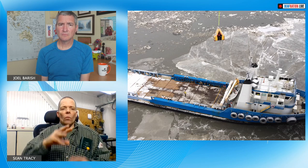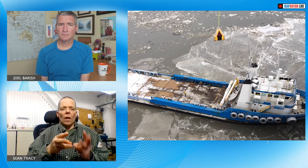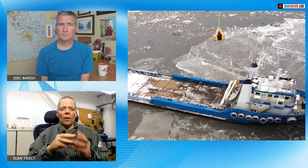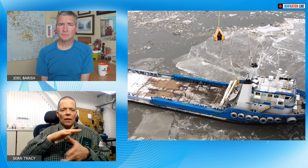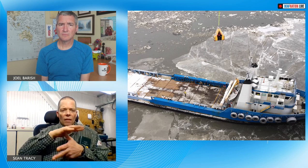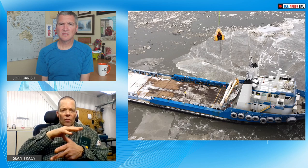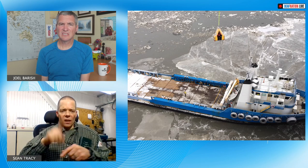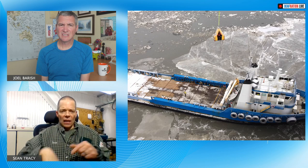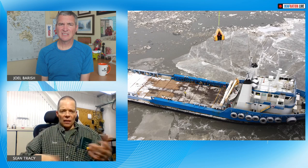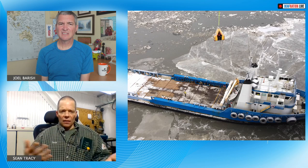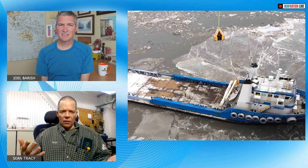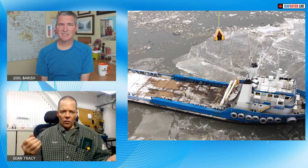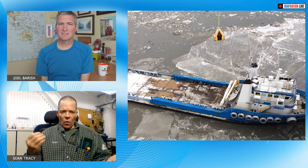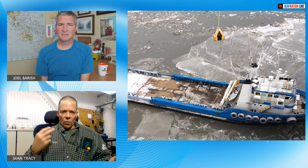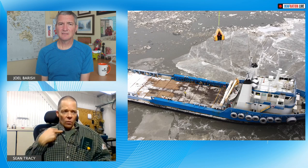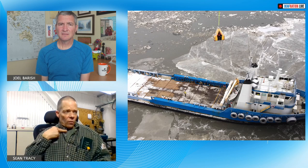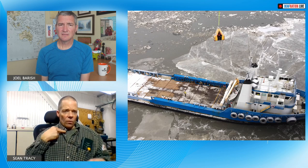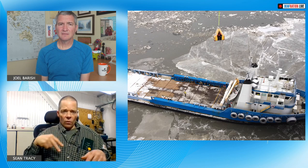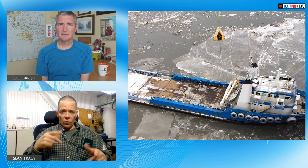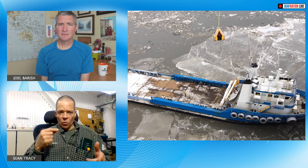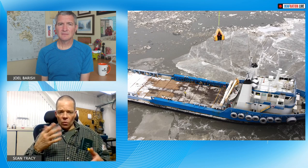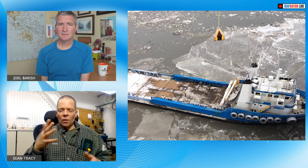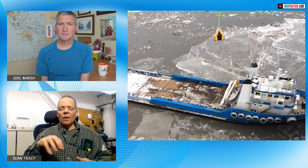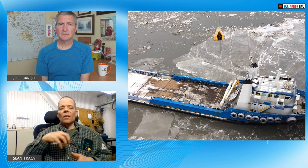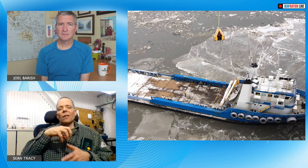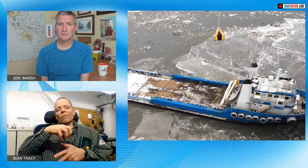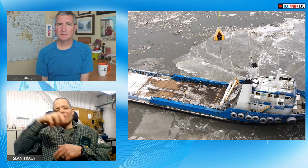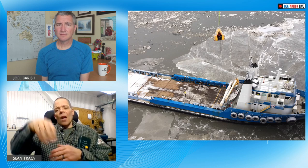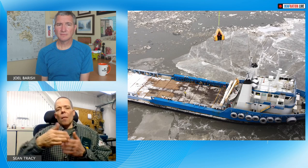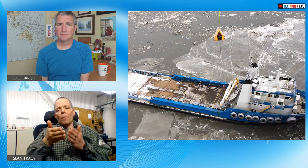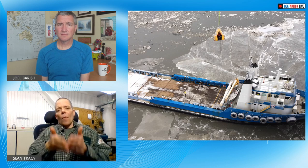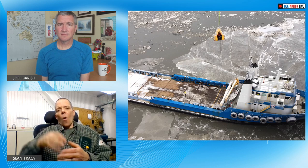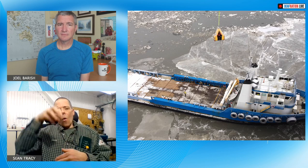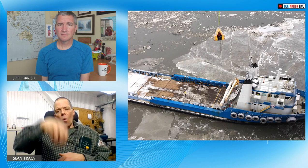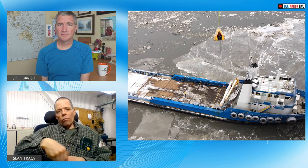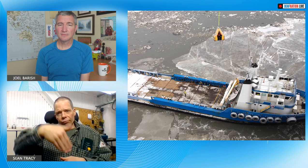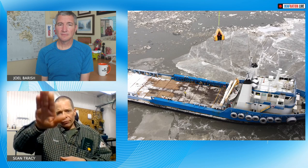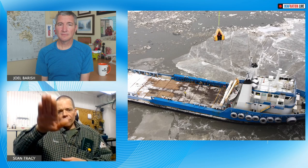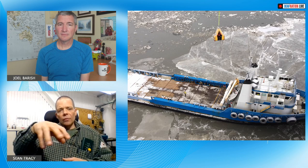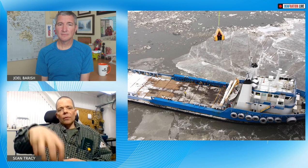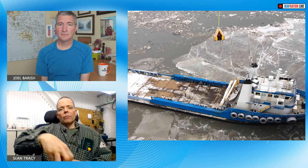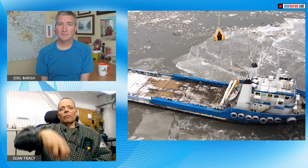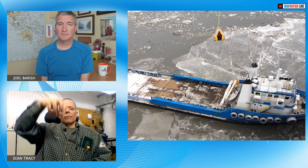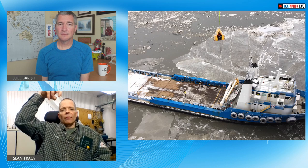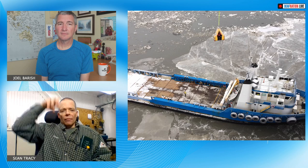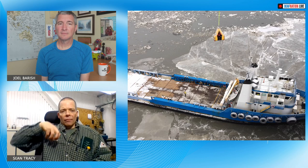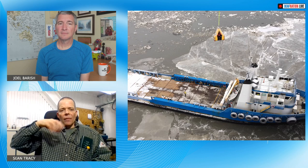the weather gets so bad that a helicopter can't fly. So instead of being stuck, we're transported to a boat like this and then brought to shore.